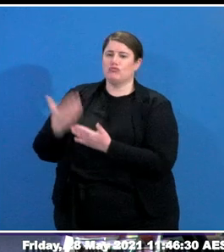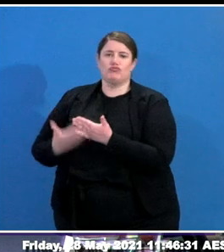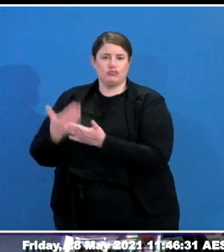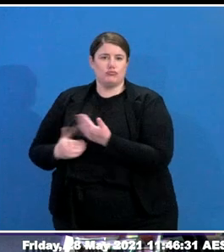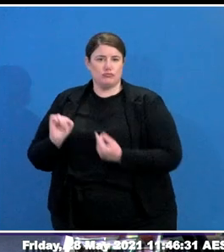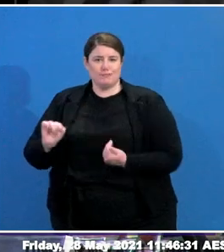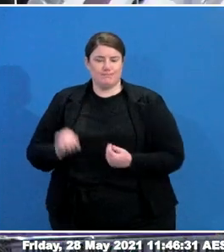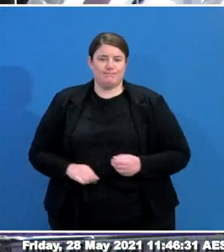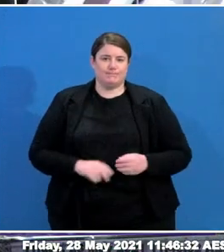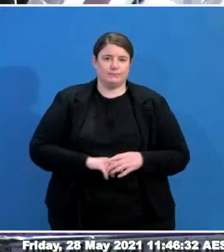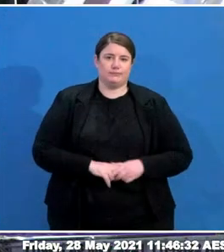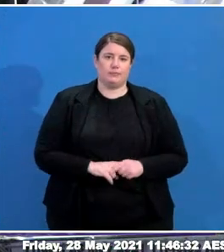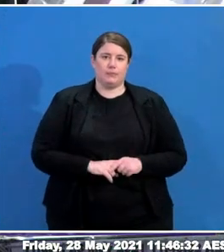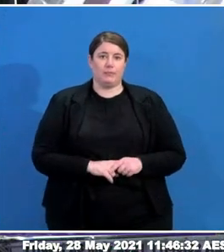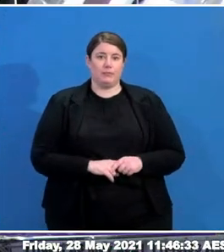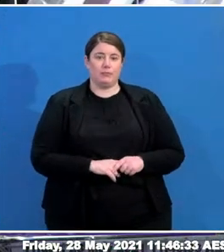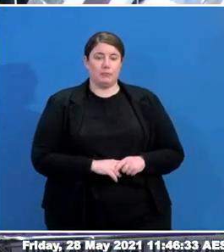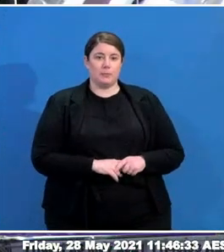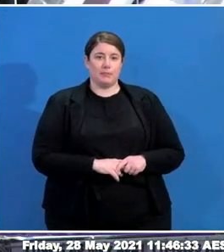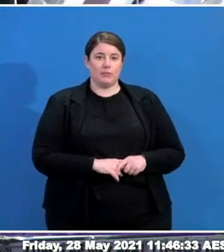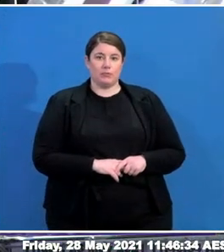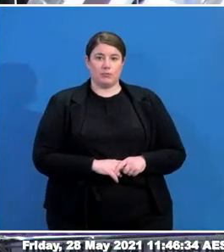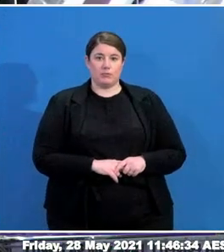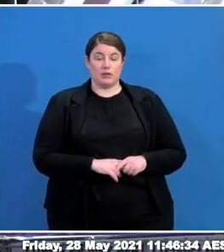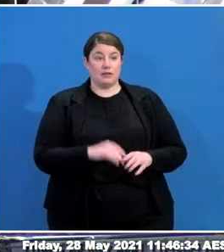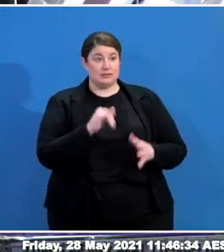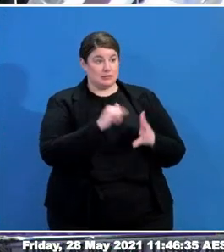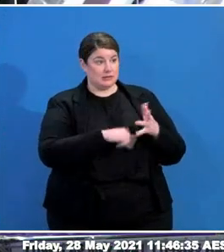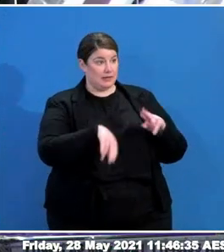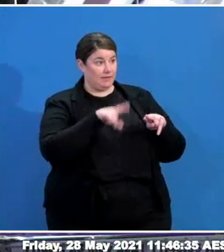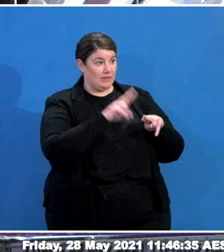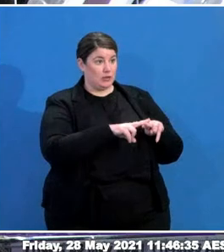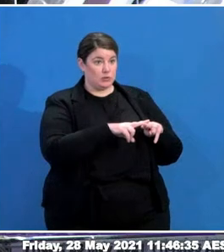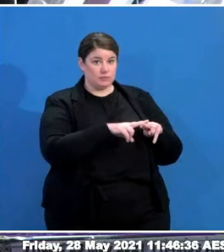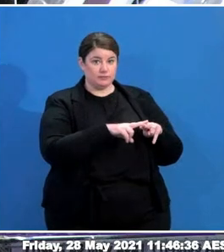Do you accept if Sunnyfield had not taken a protectionist approach